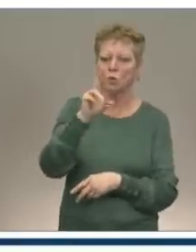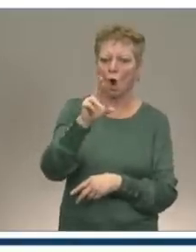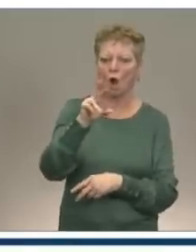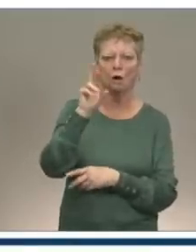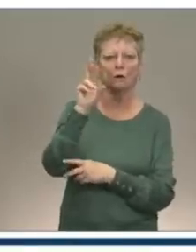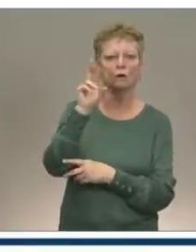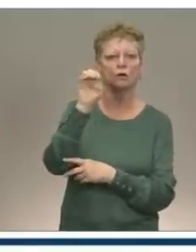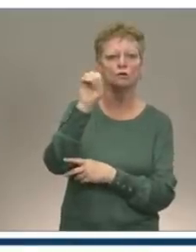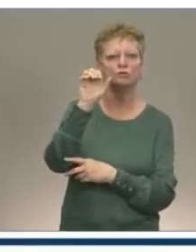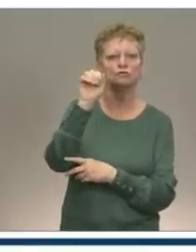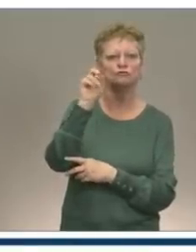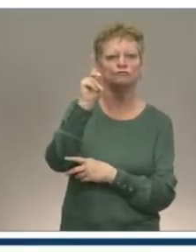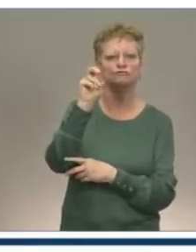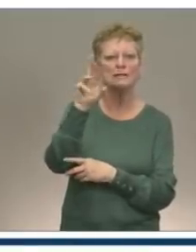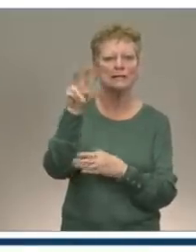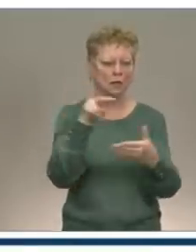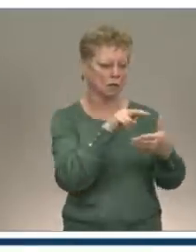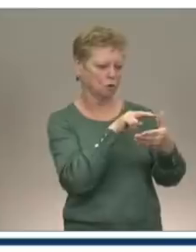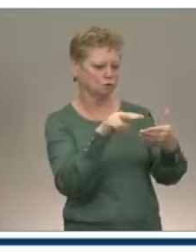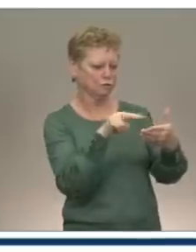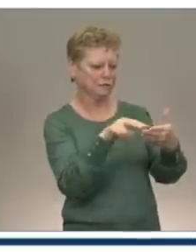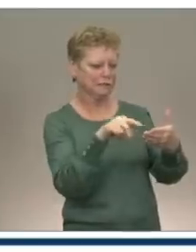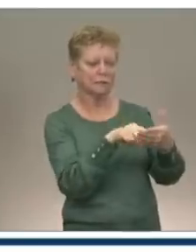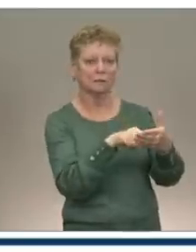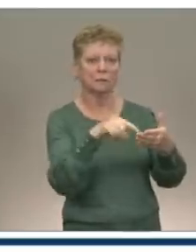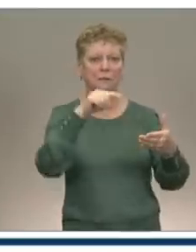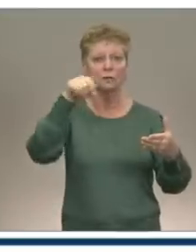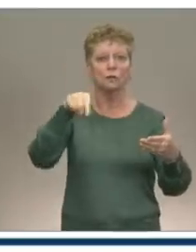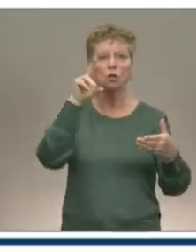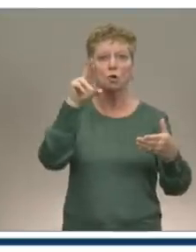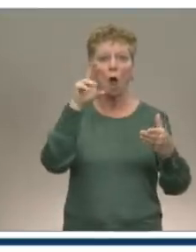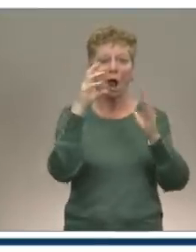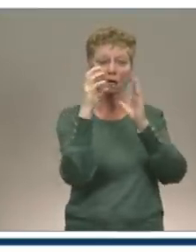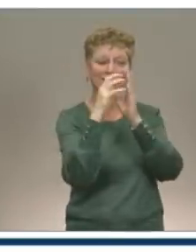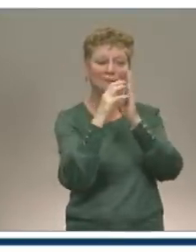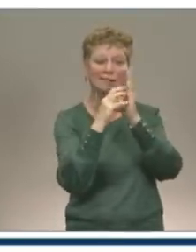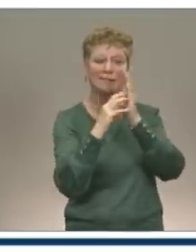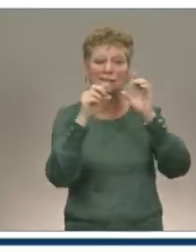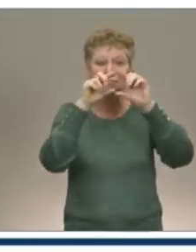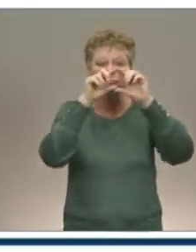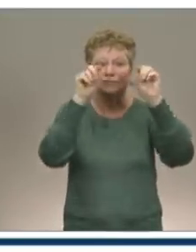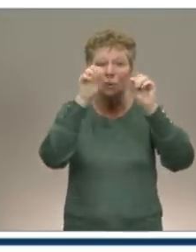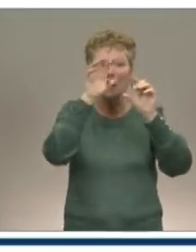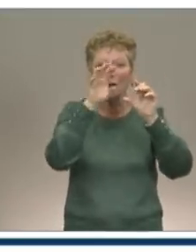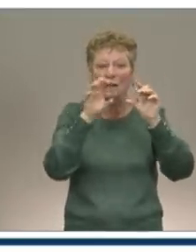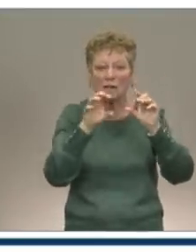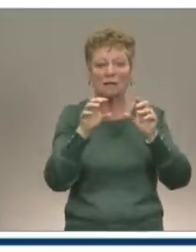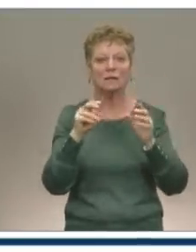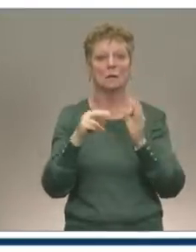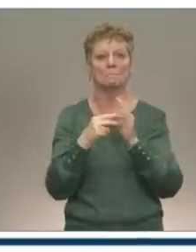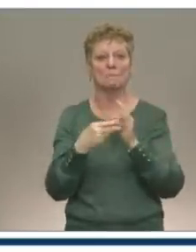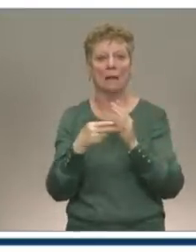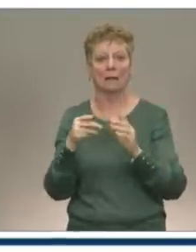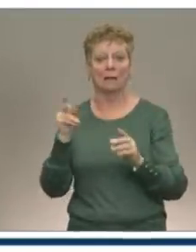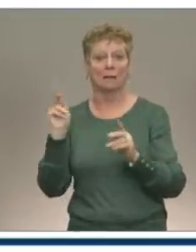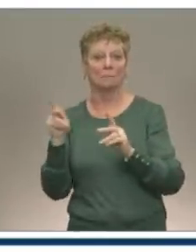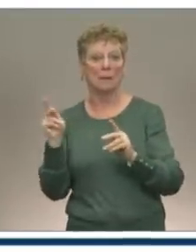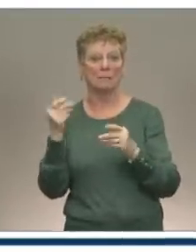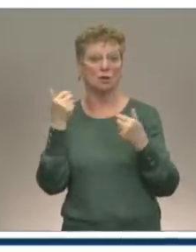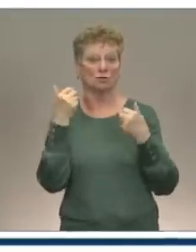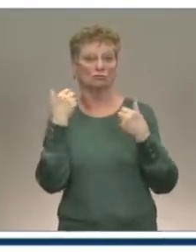it's it the you the qr code uh makes it less you know makes it harder to uh to pro to uh provide